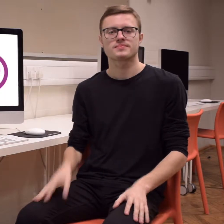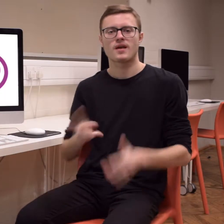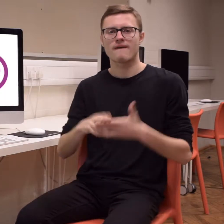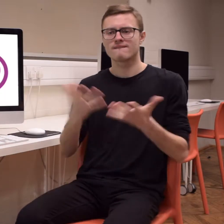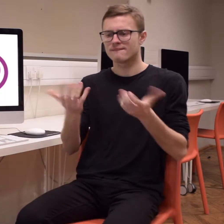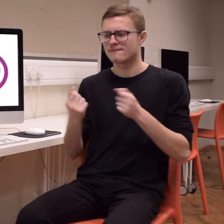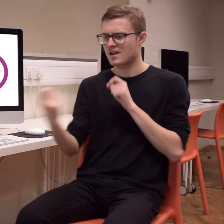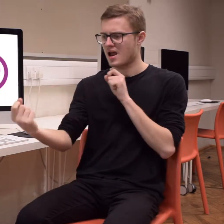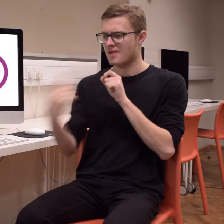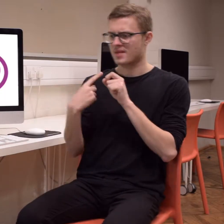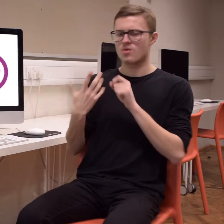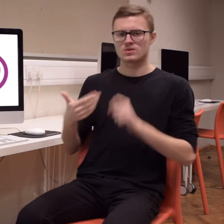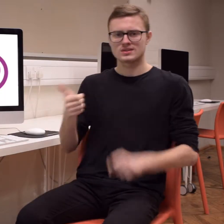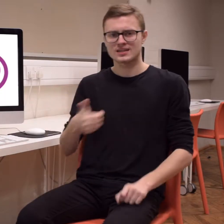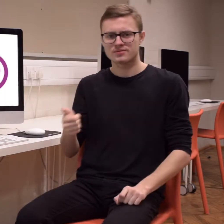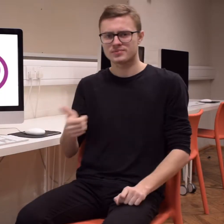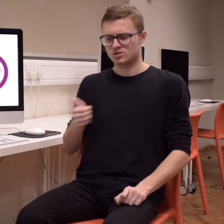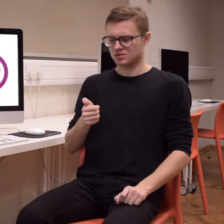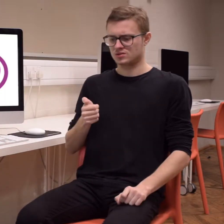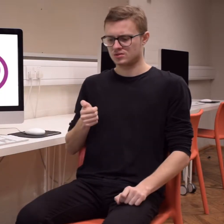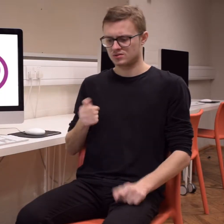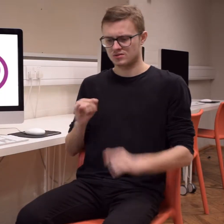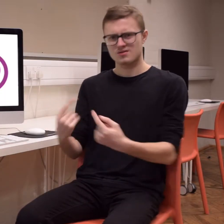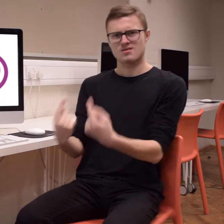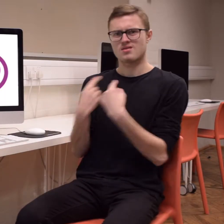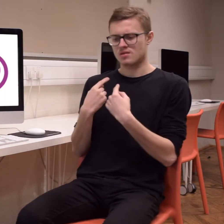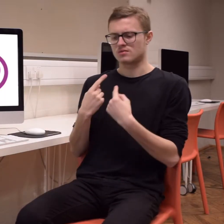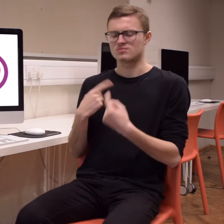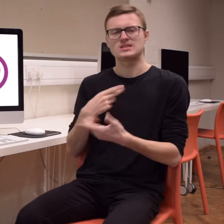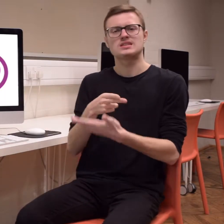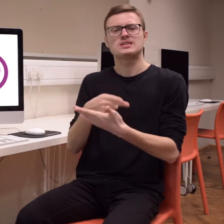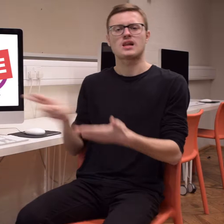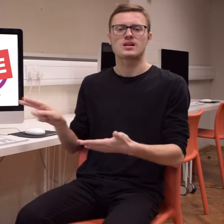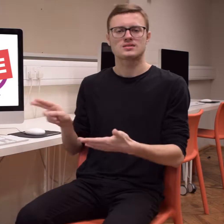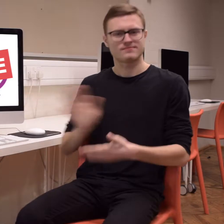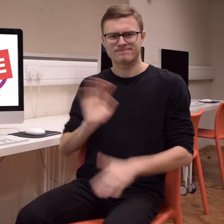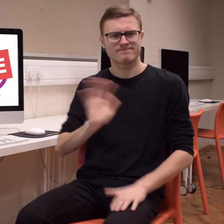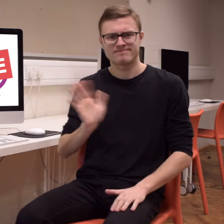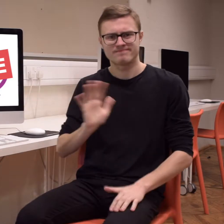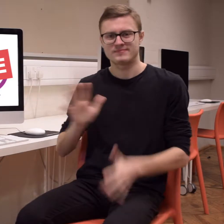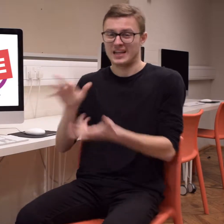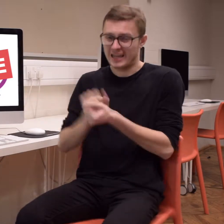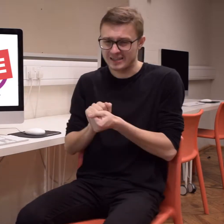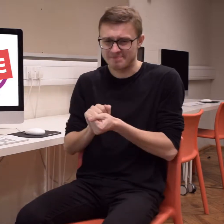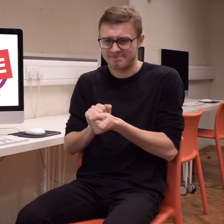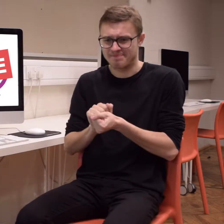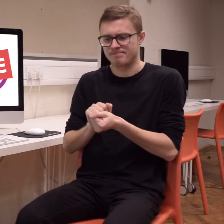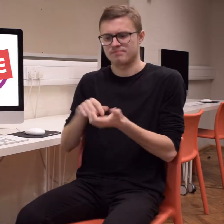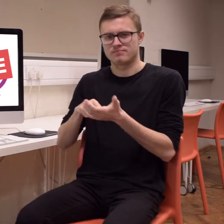If you get emails or text messages, don’t delete them but make sure they are saved and can be retrieved.